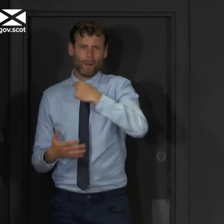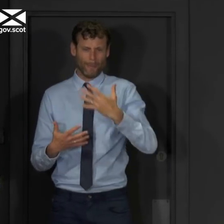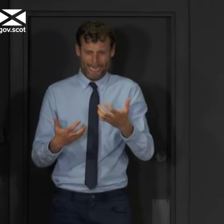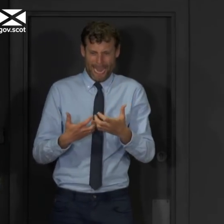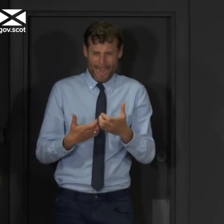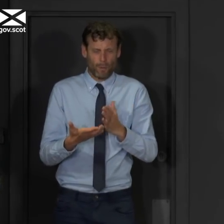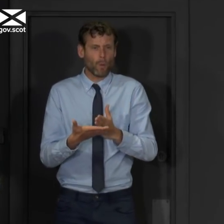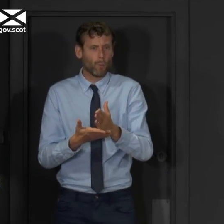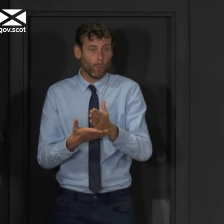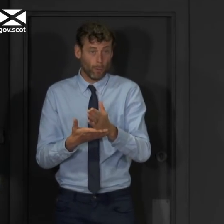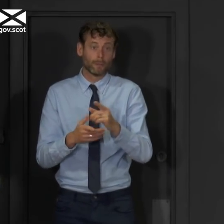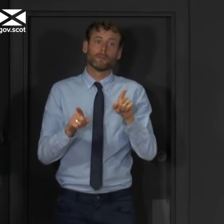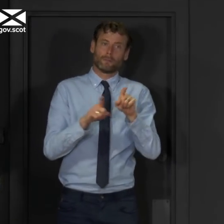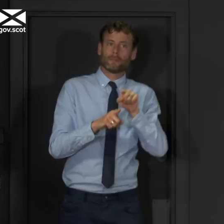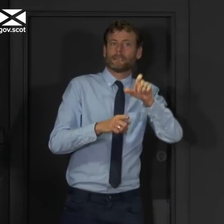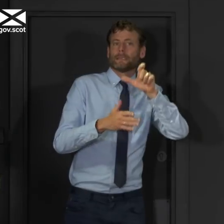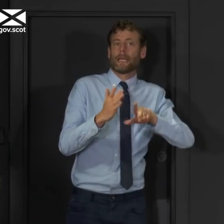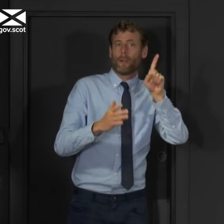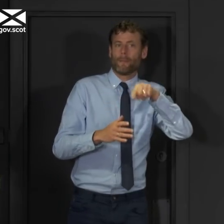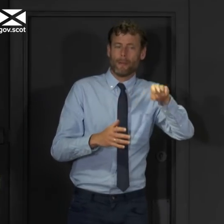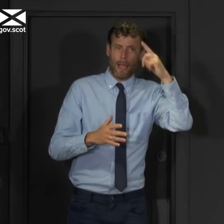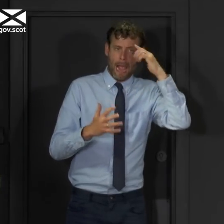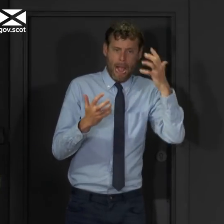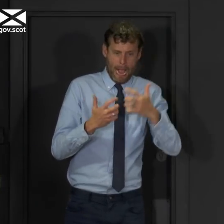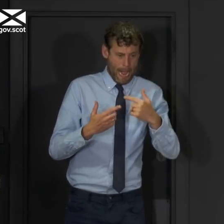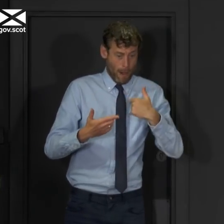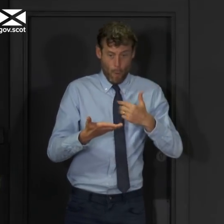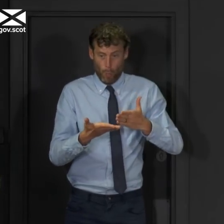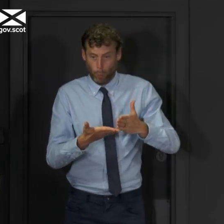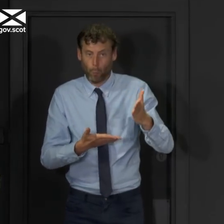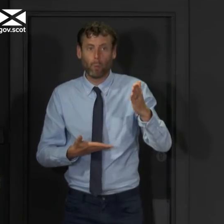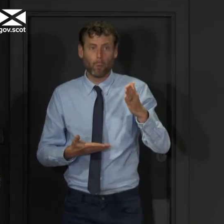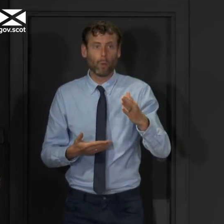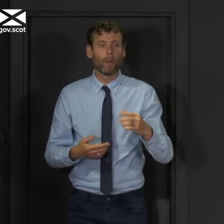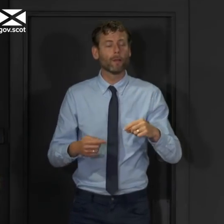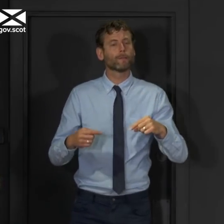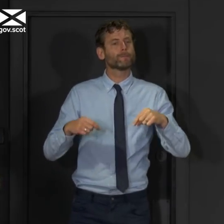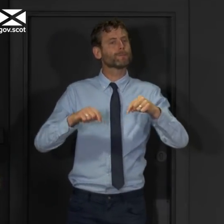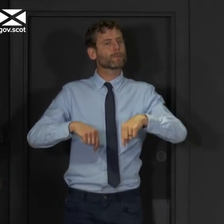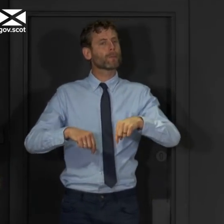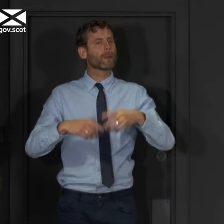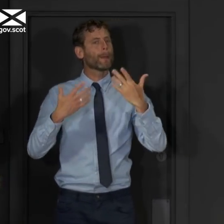and we have got to recognise that in our response, and as we have reported here on many occasions